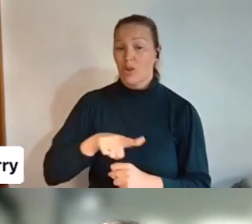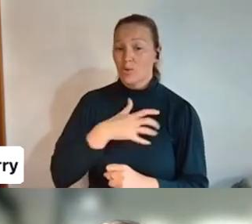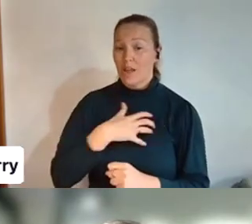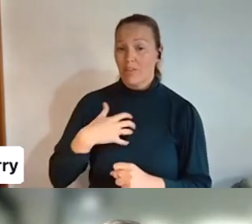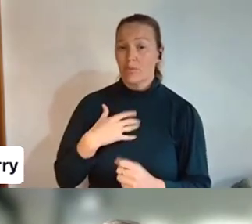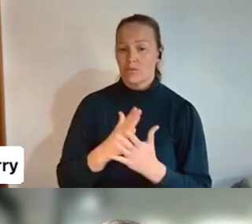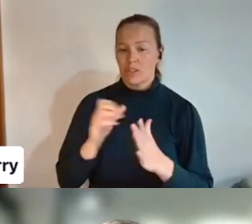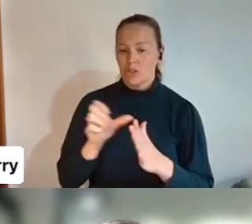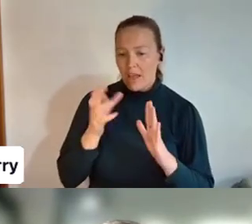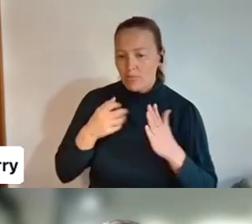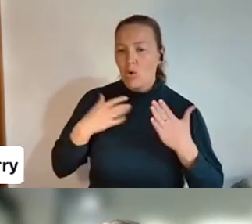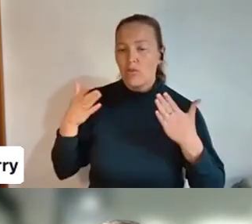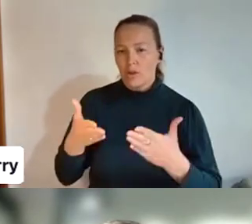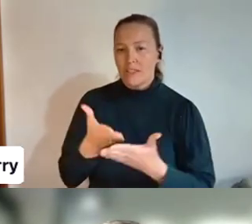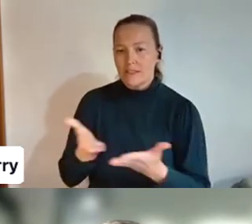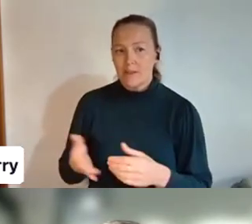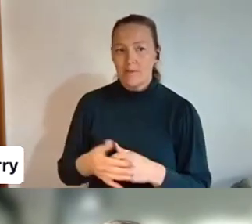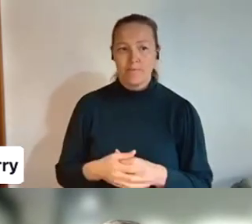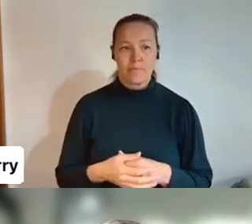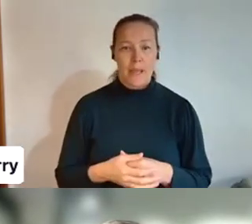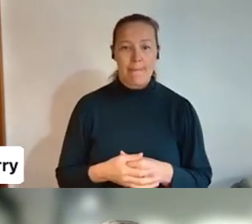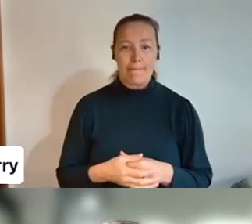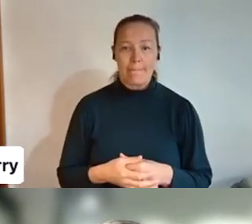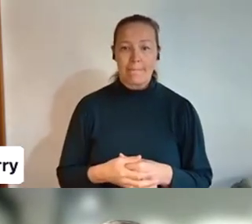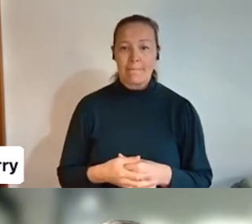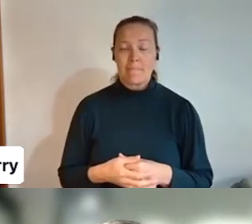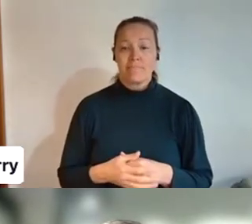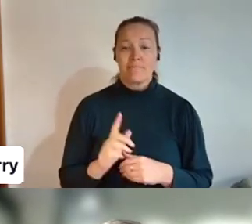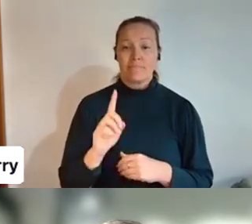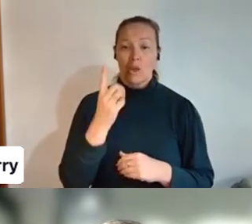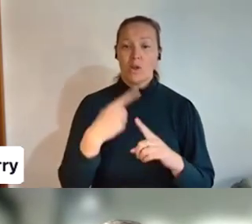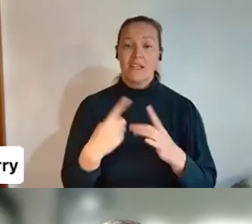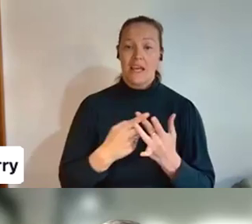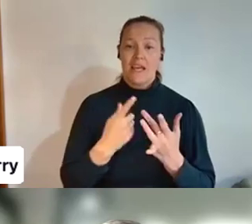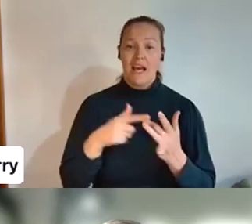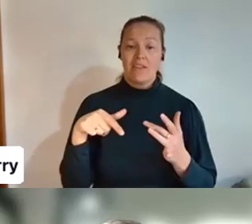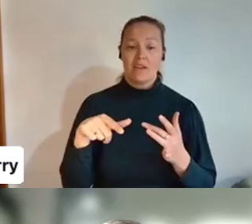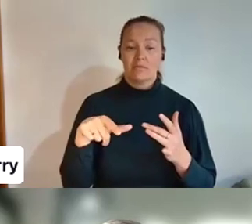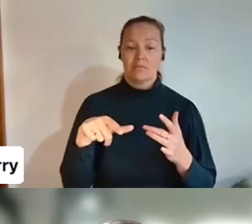than it gets. One way that Auckland and other local democratic systems promote inclusion and